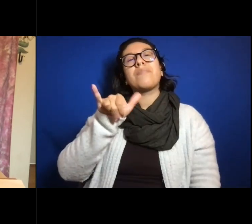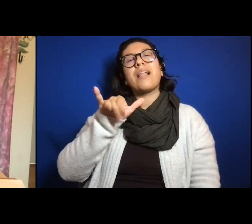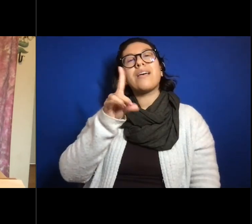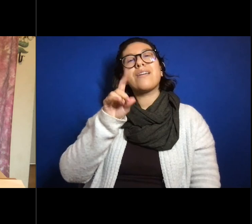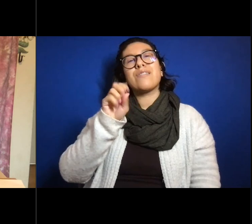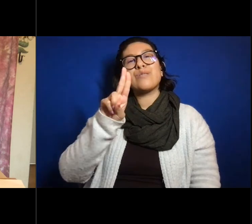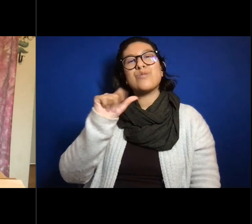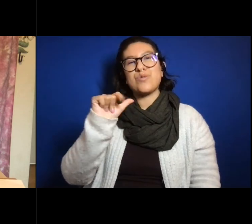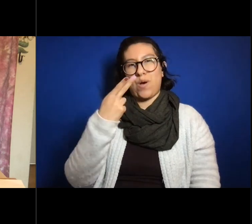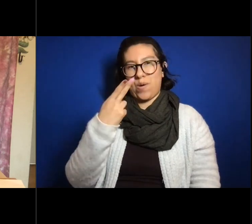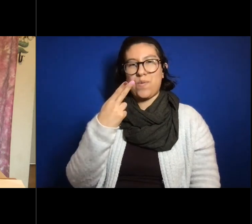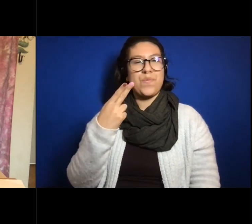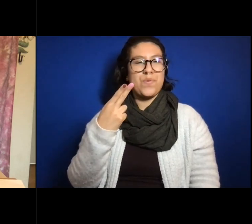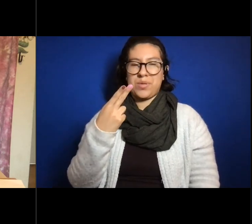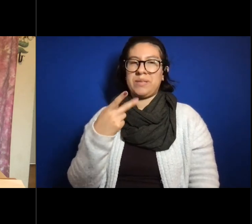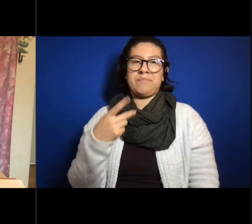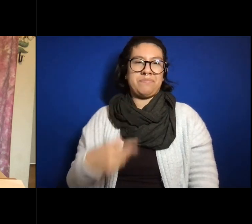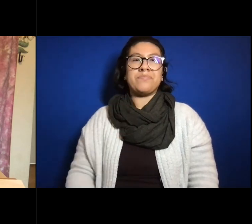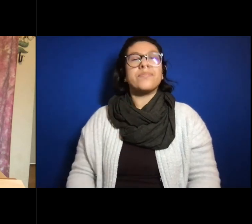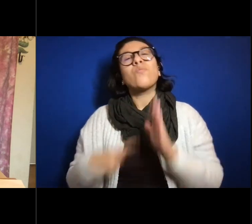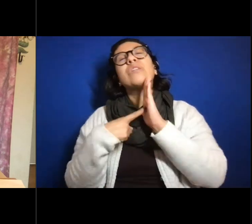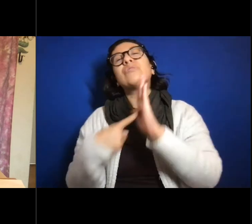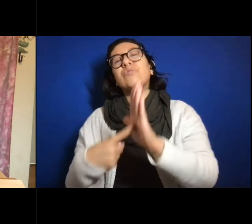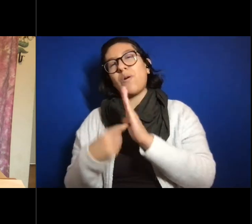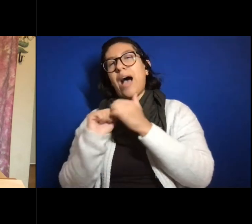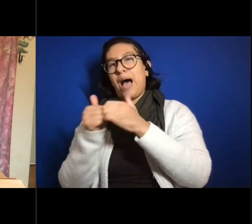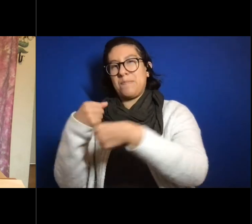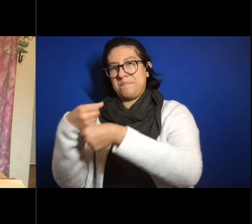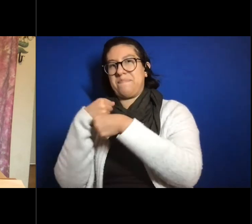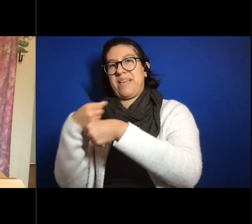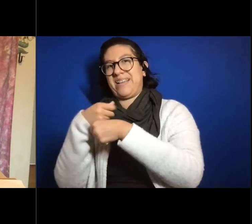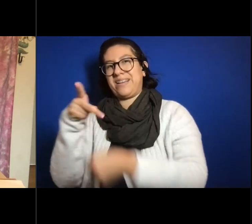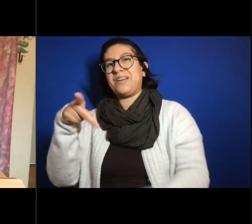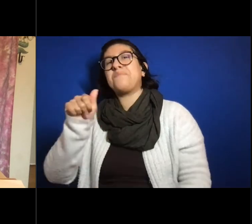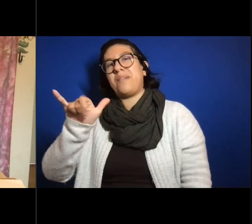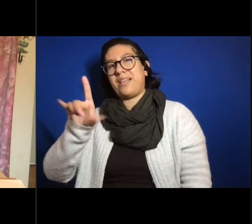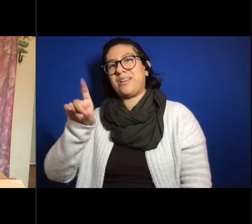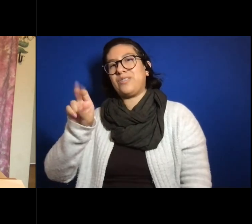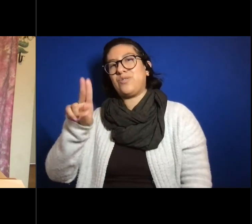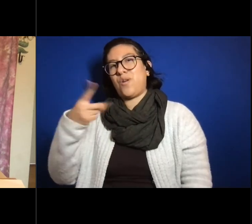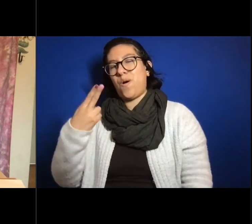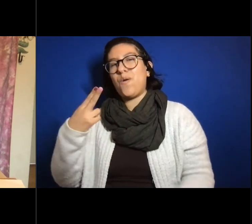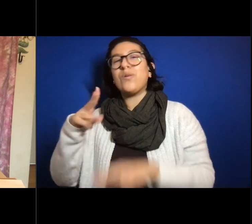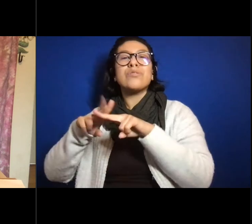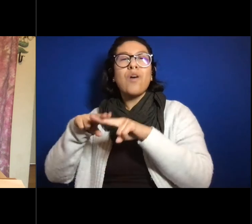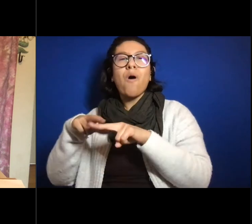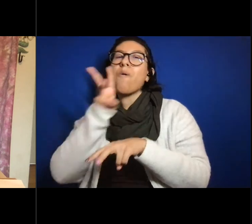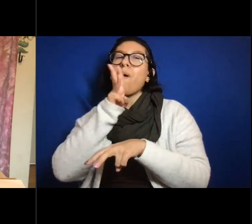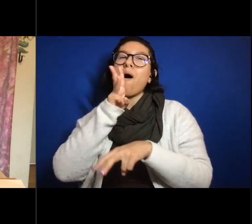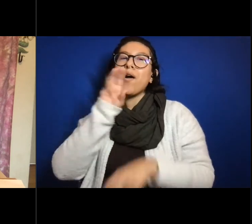It's just the water, salt and cream of tartar. So I can put my house on a foundation